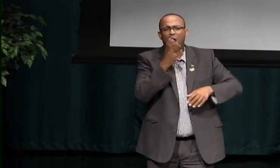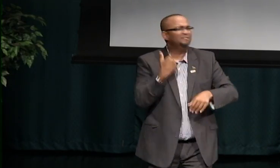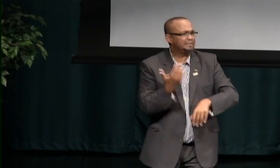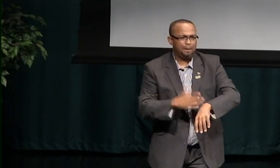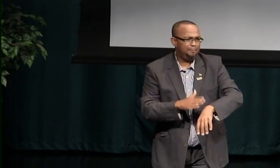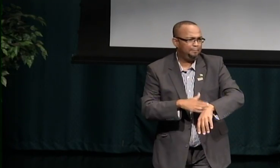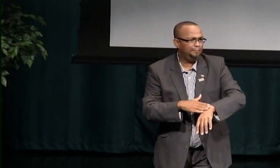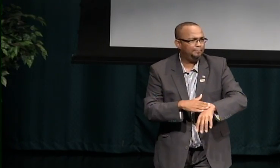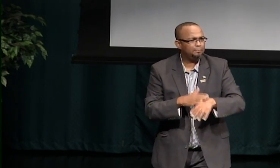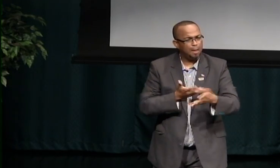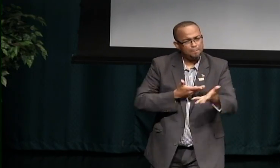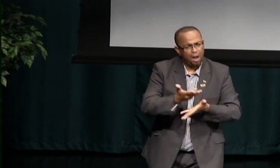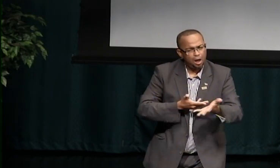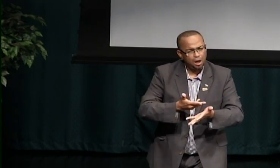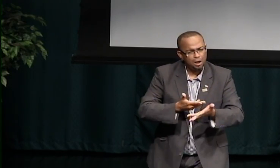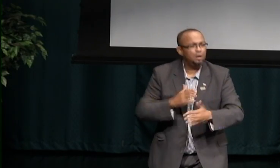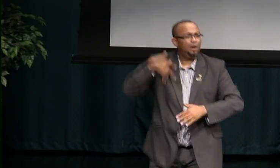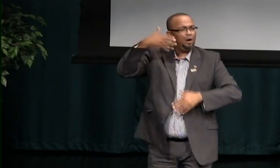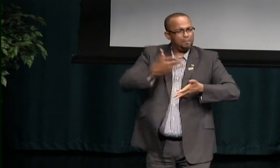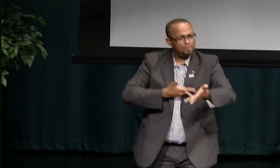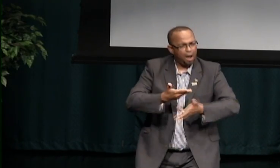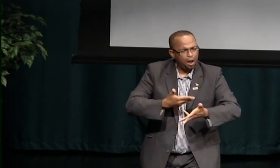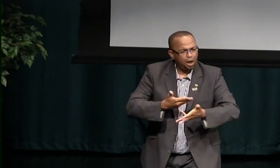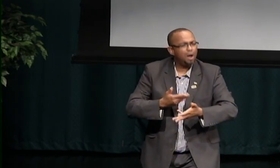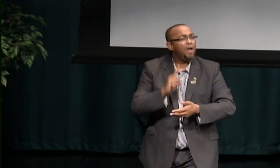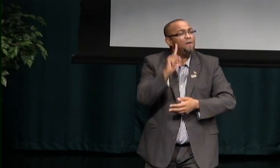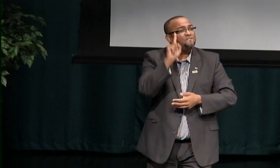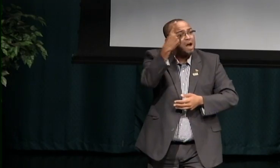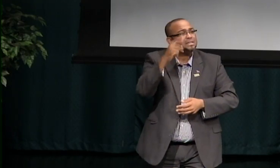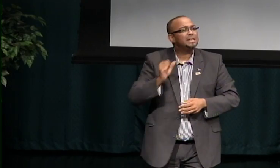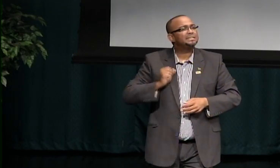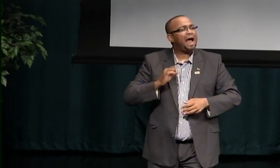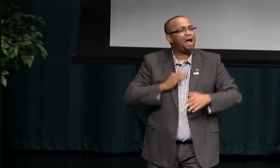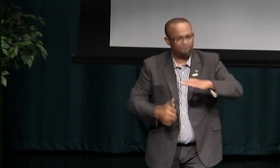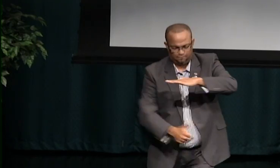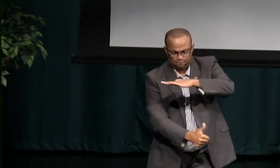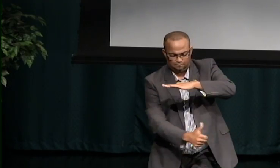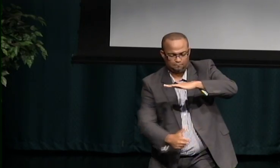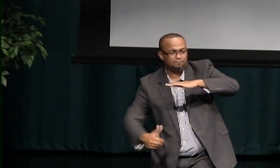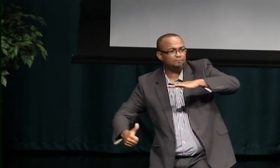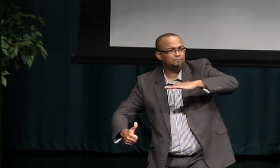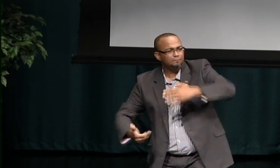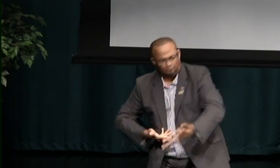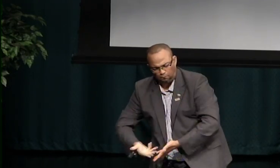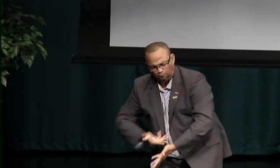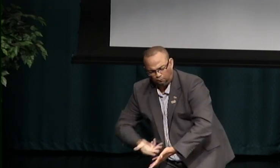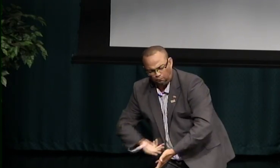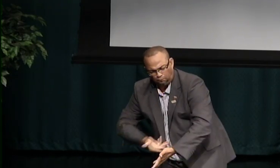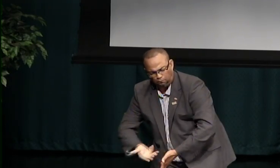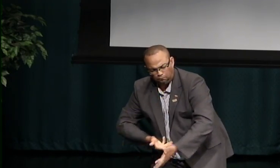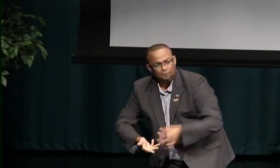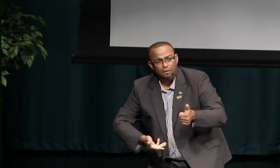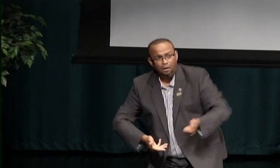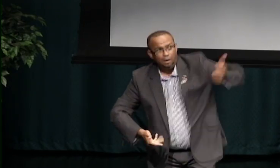It's not like that. You need to go in there and talk and you need to advocate and you need to convince people